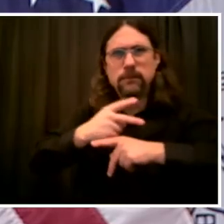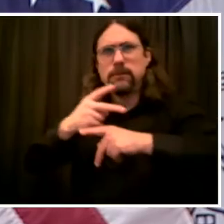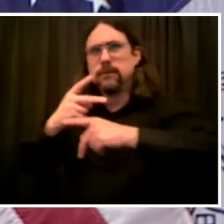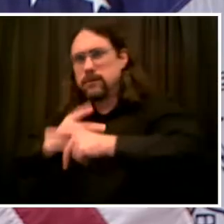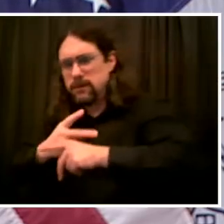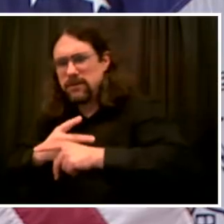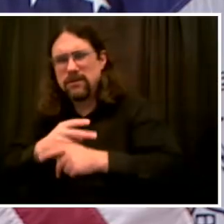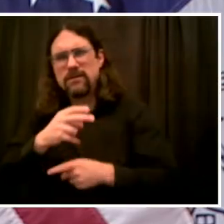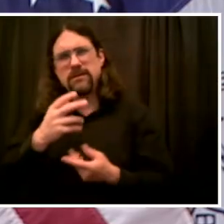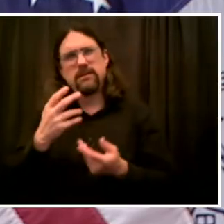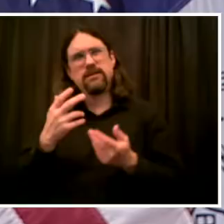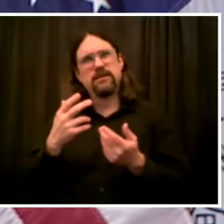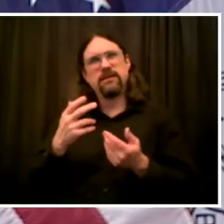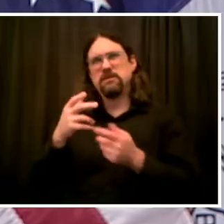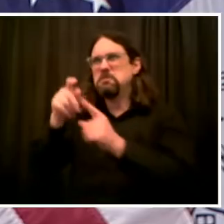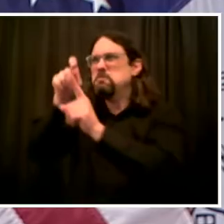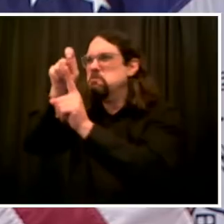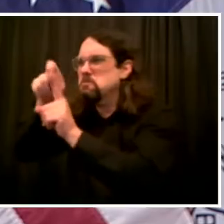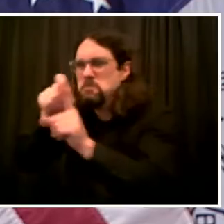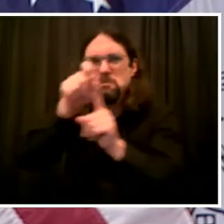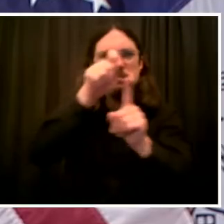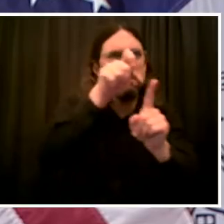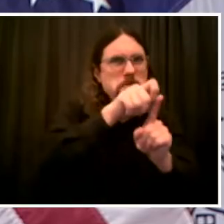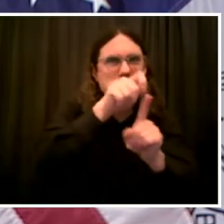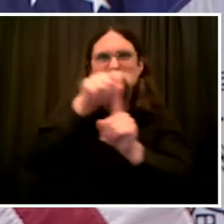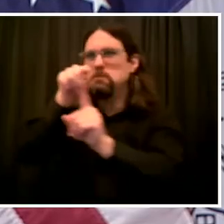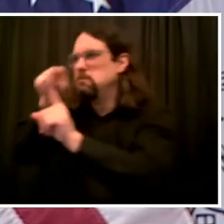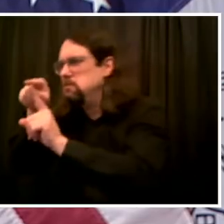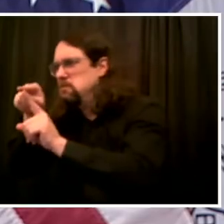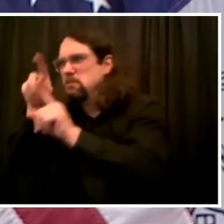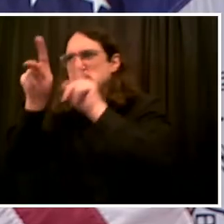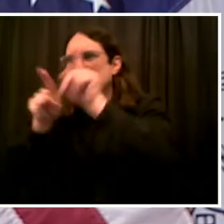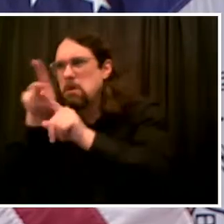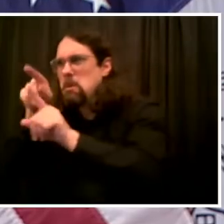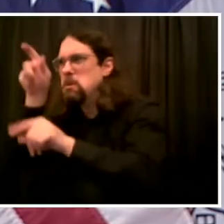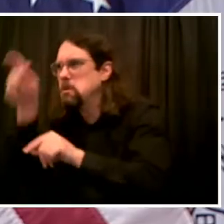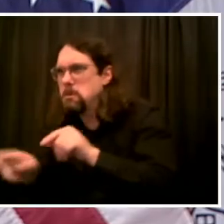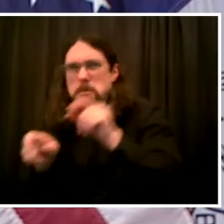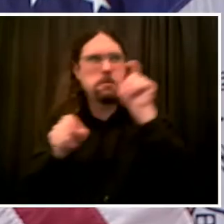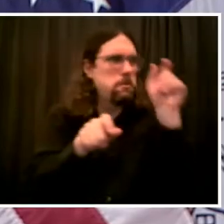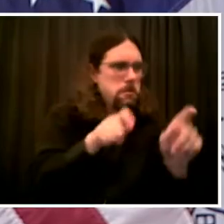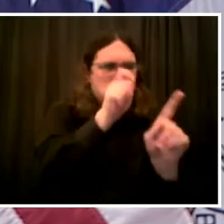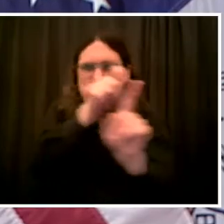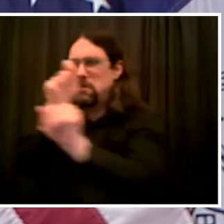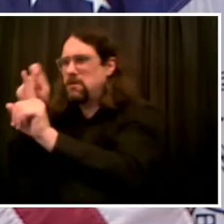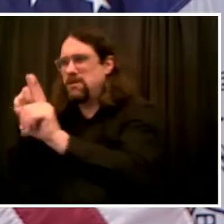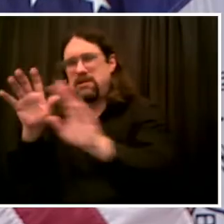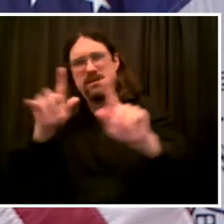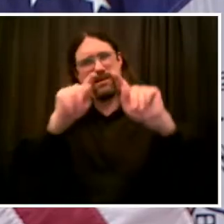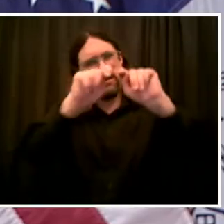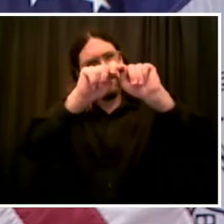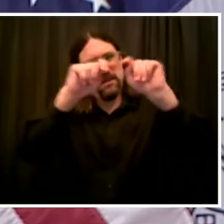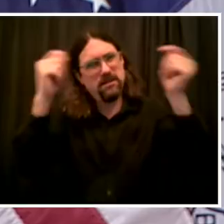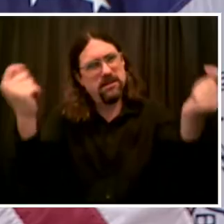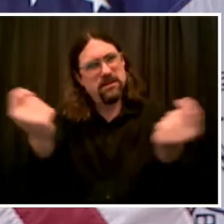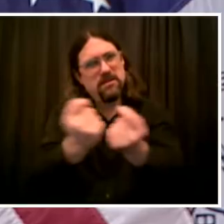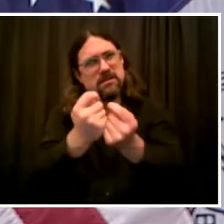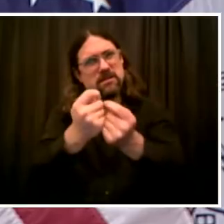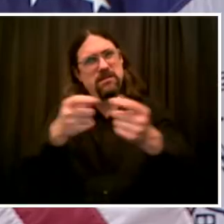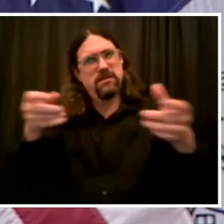THE LINEUP AND TO ME THIS IS SUPPOSED TO BE A TEAM WHERE IT IS NOT ABOUT ONE